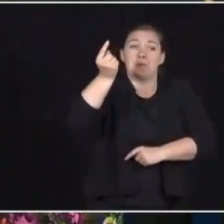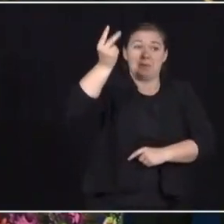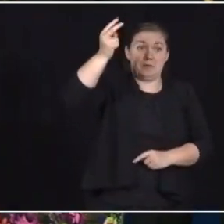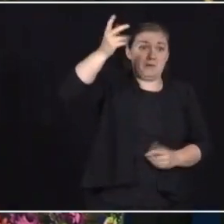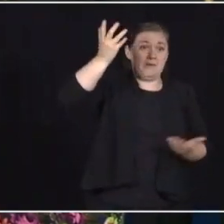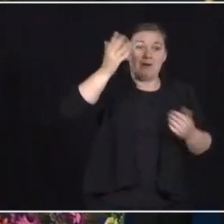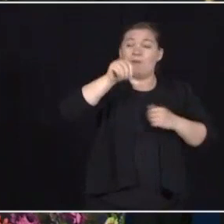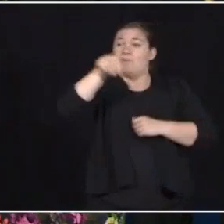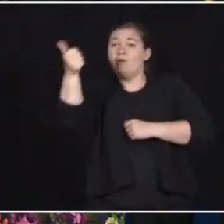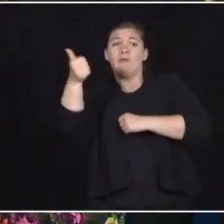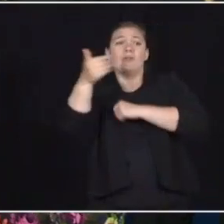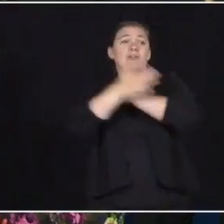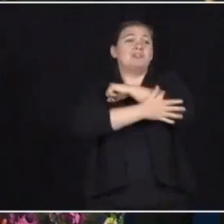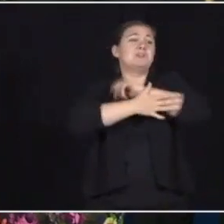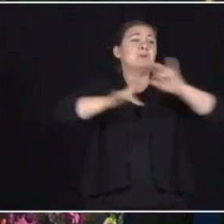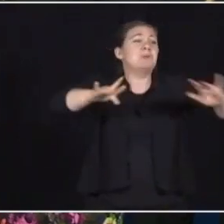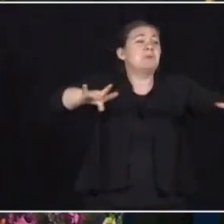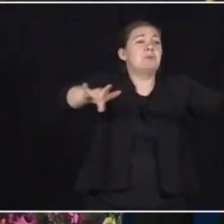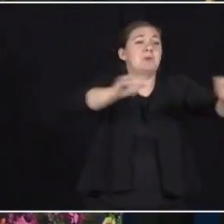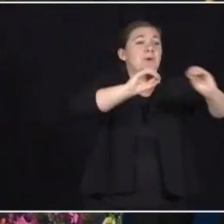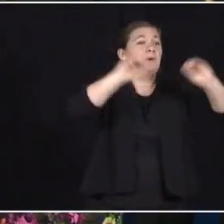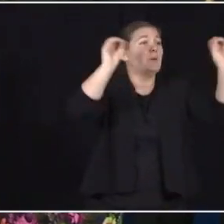So, we agreed.